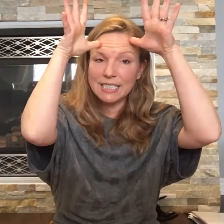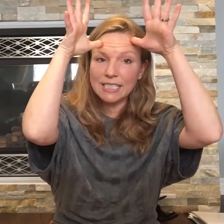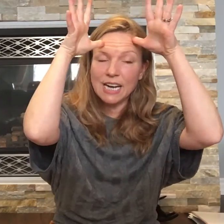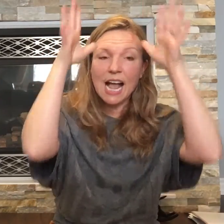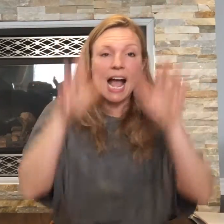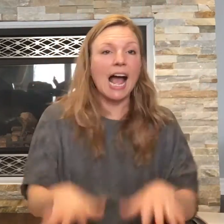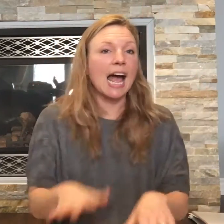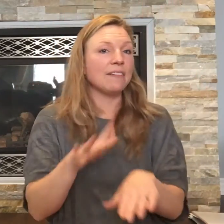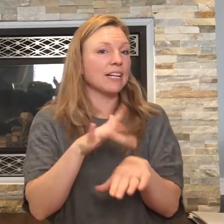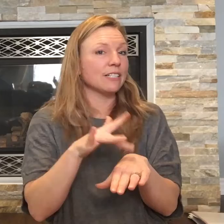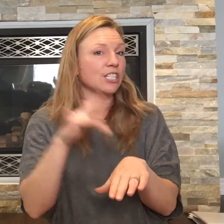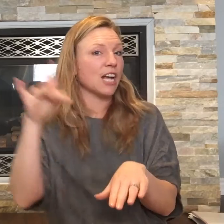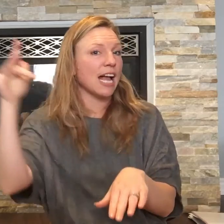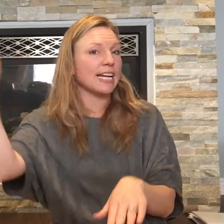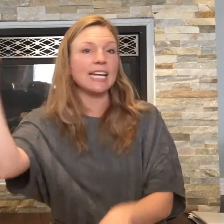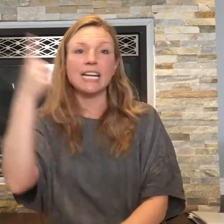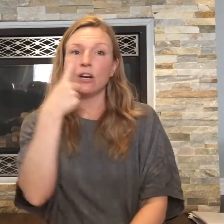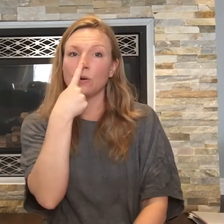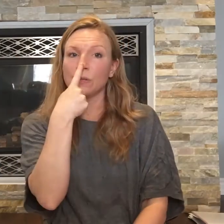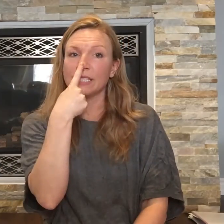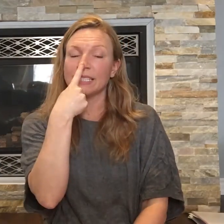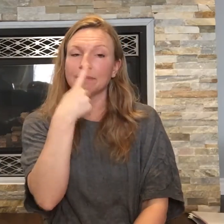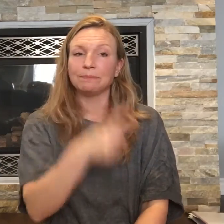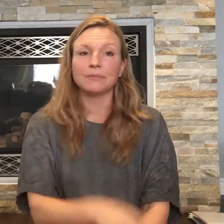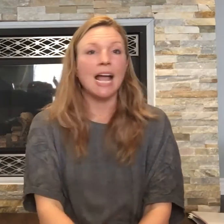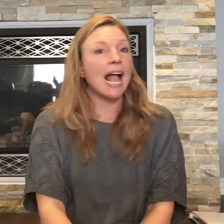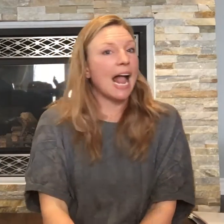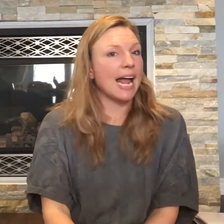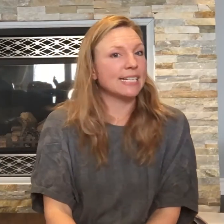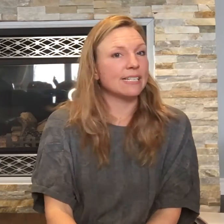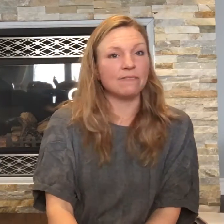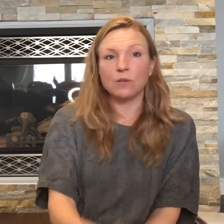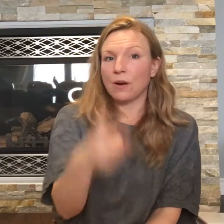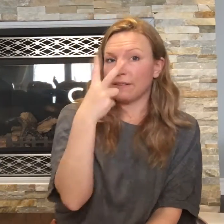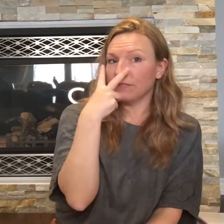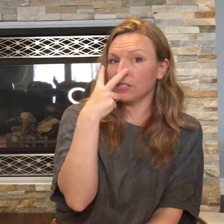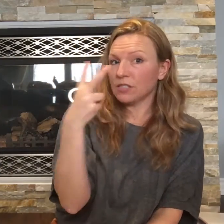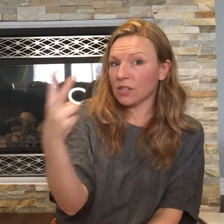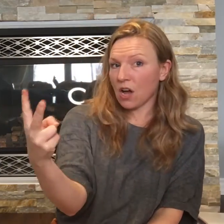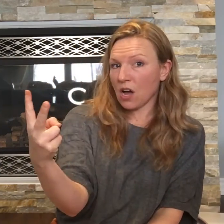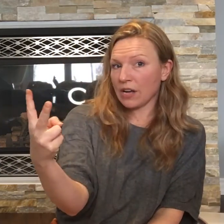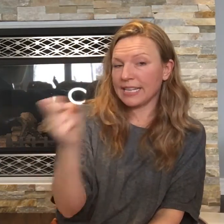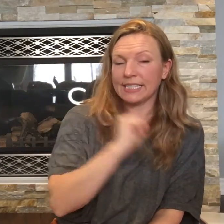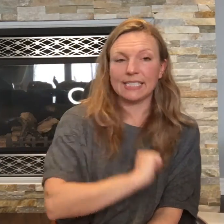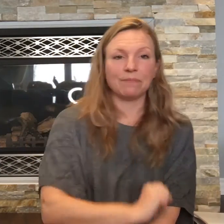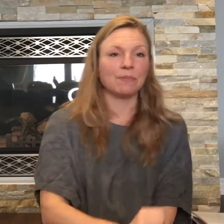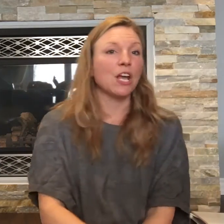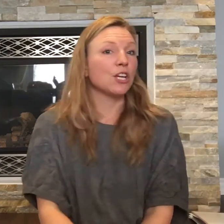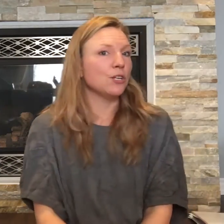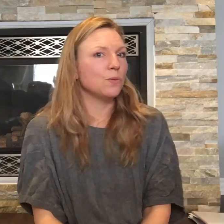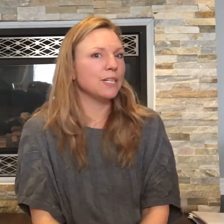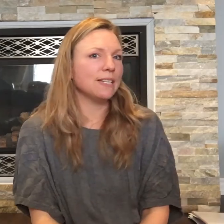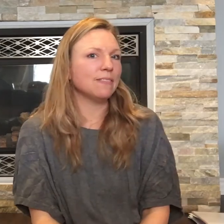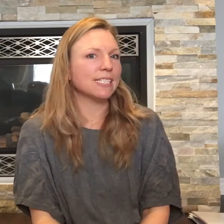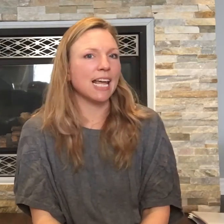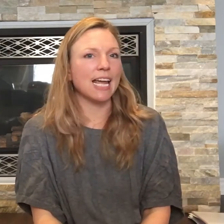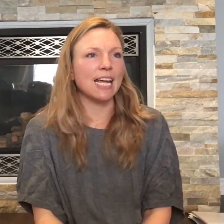RUDOLPH, the RED-NOSE REINDEER had a very SHINY NOSE, and if you ever SAW it, you would even say